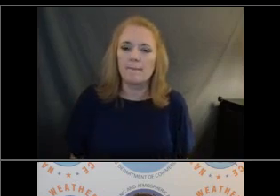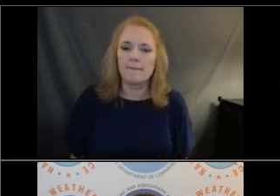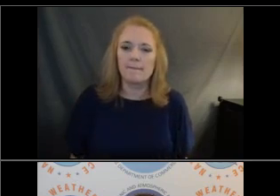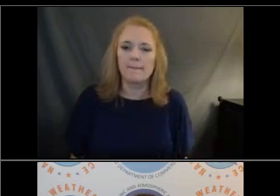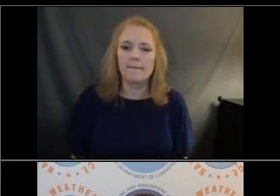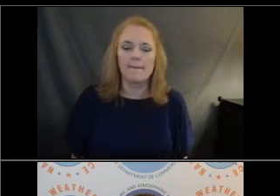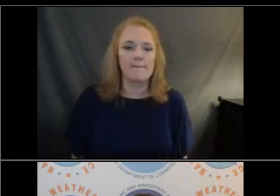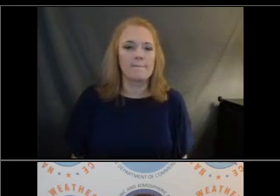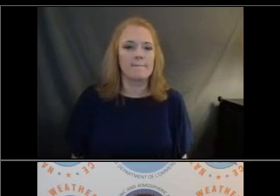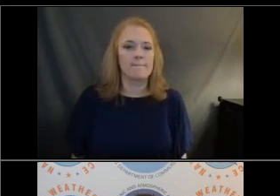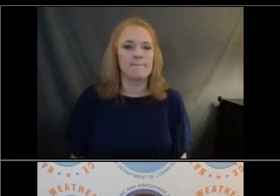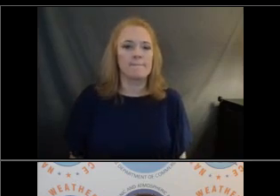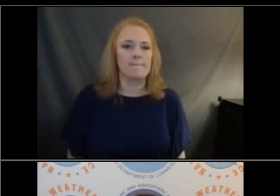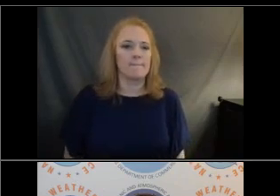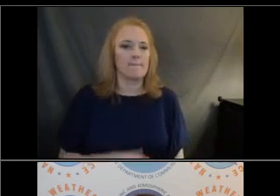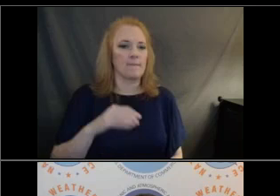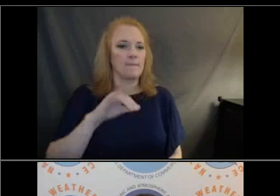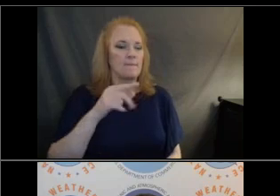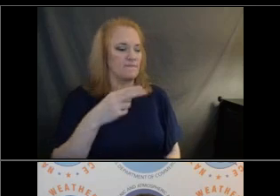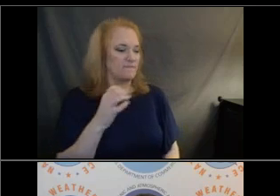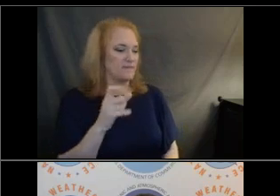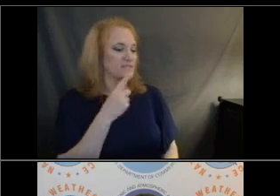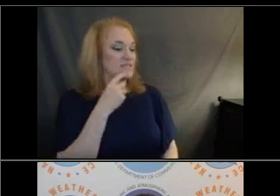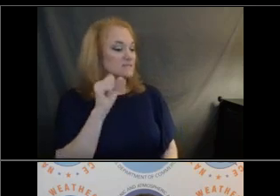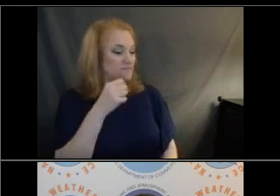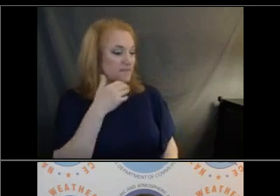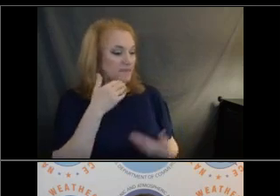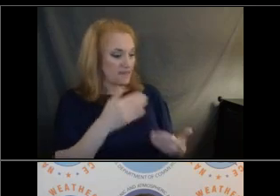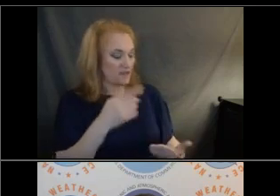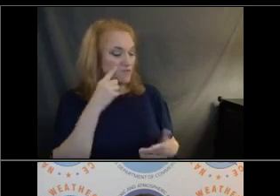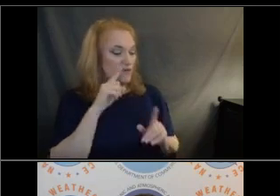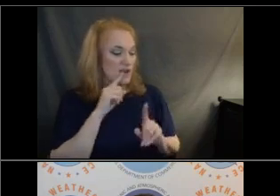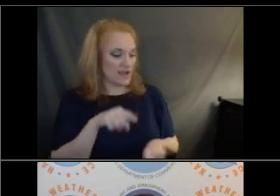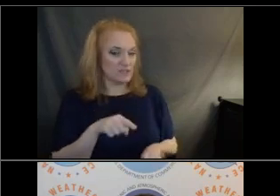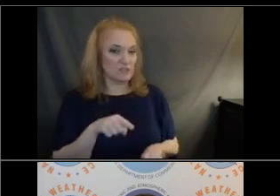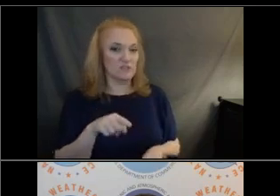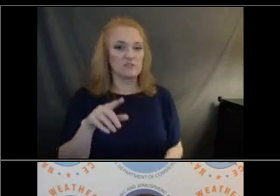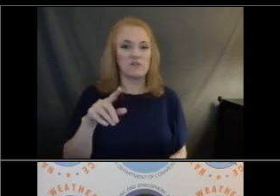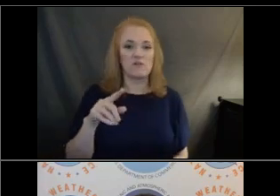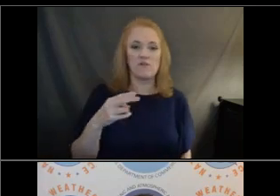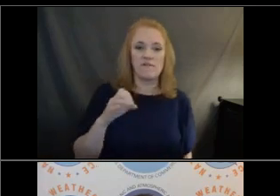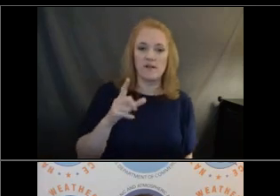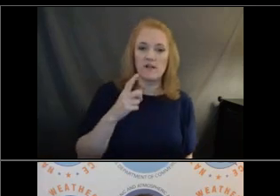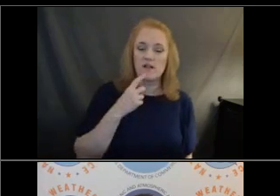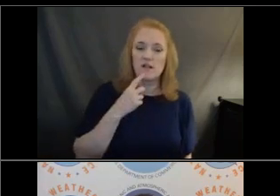Alright thanks so much Jon for that answer. So this one I think is going to be more for